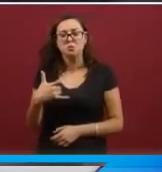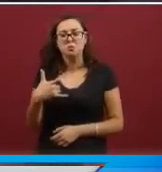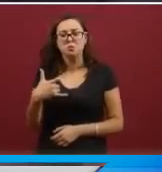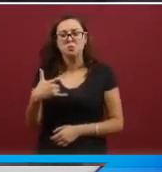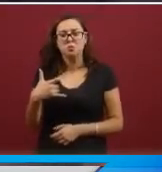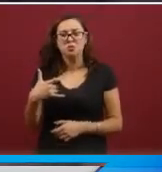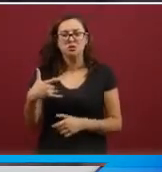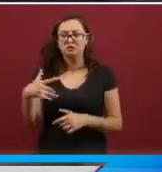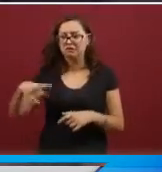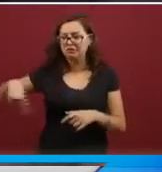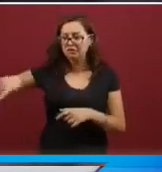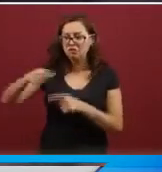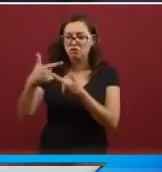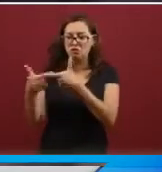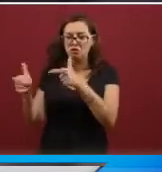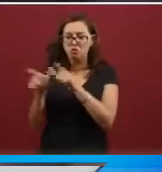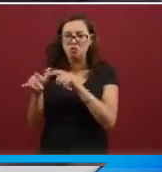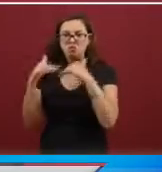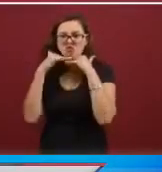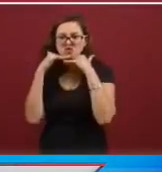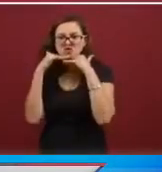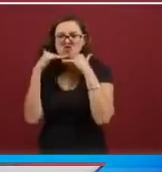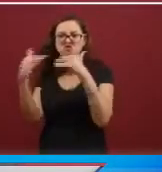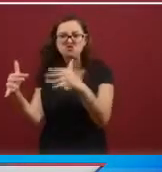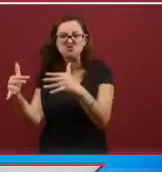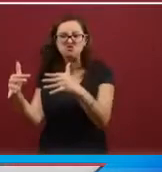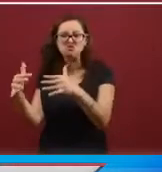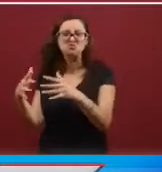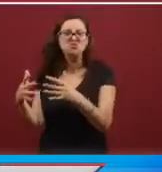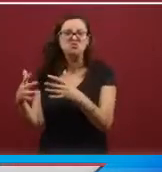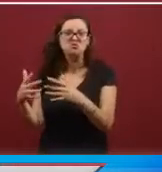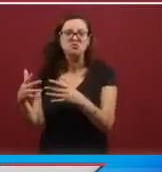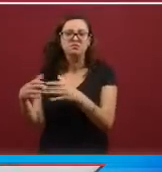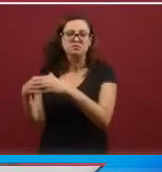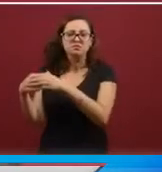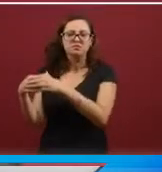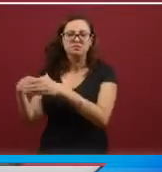this was the intention of a corrupt project and these groups do not resign themselves to losing this project